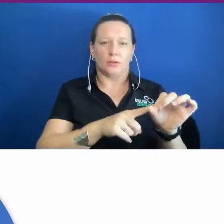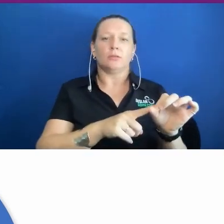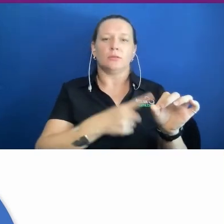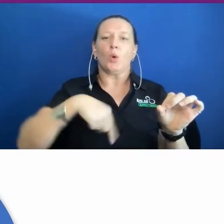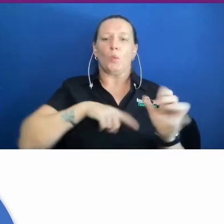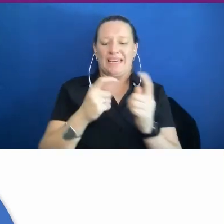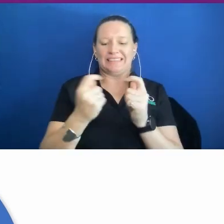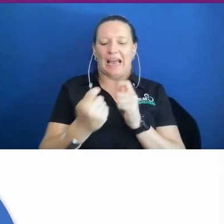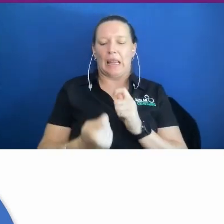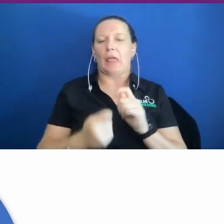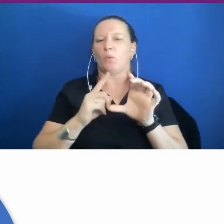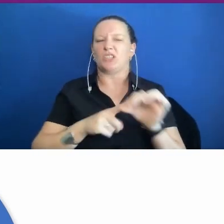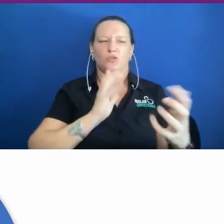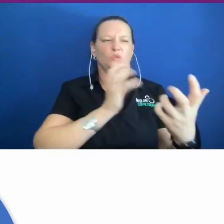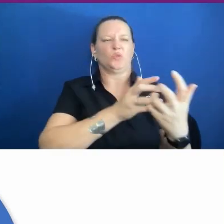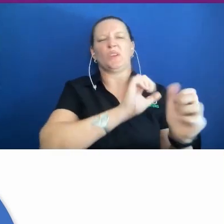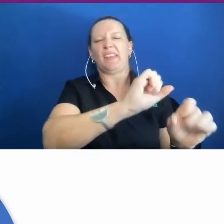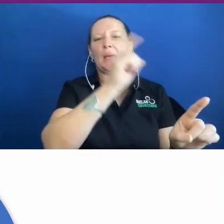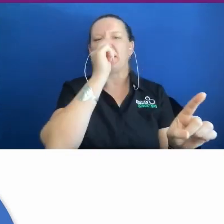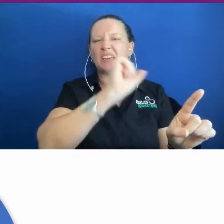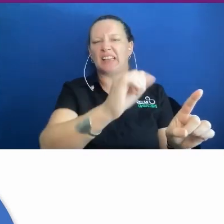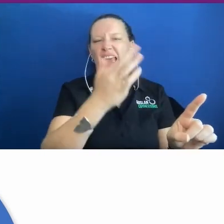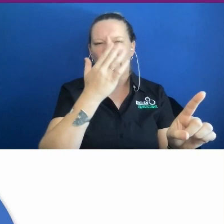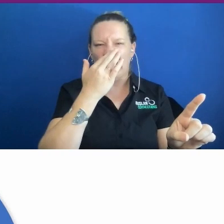and their age, so we had individuals from one year up to 31 years.